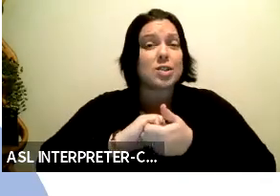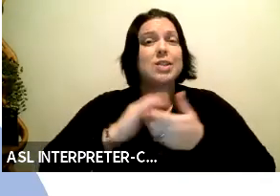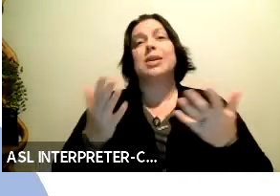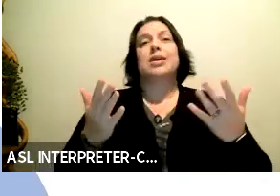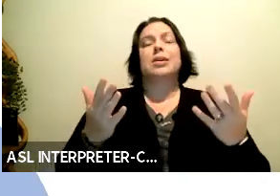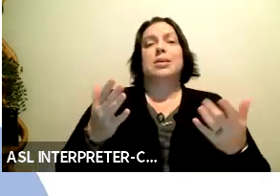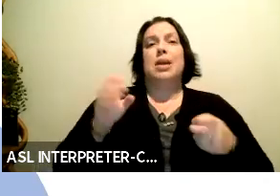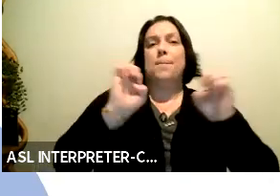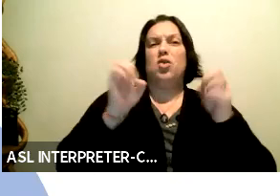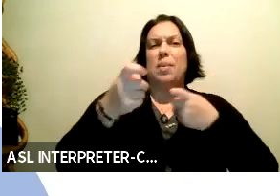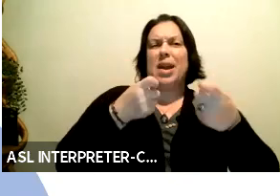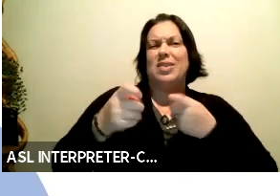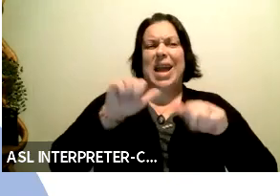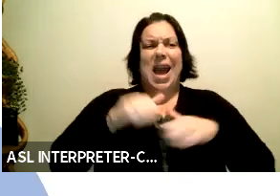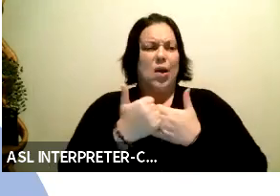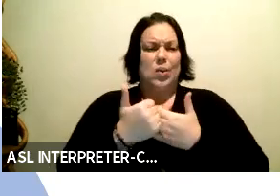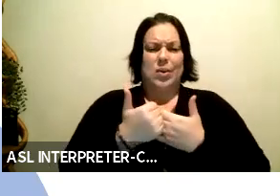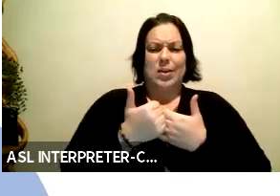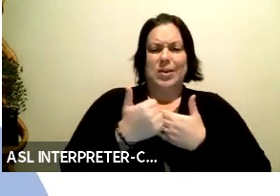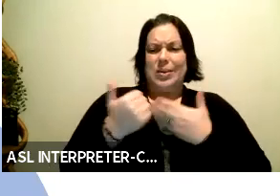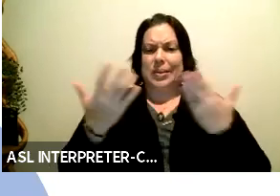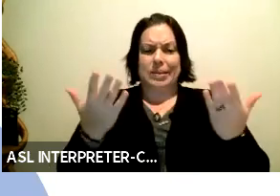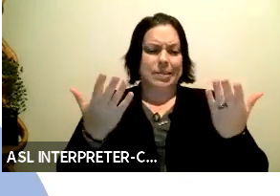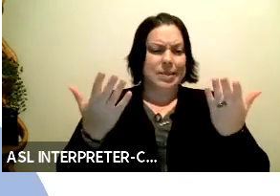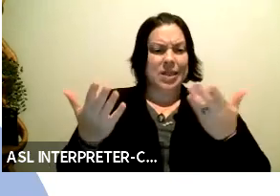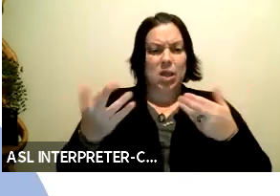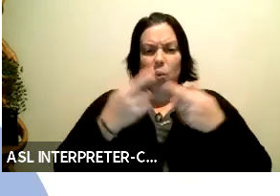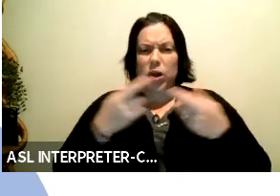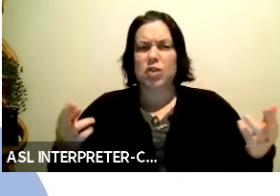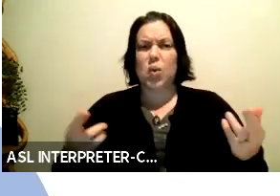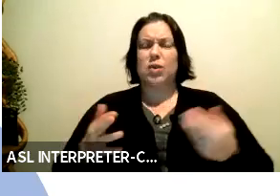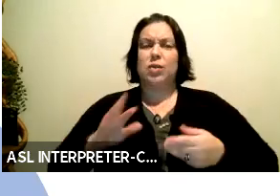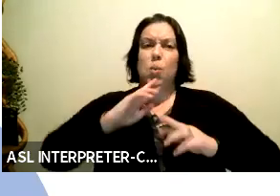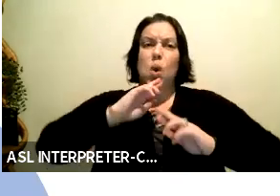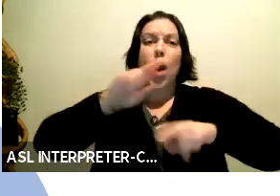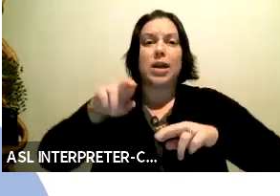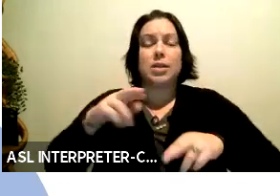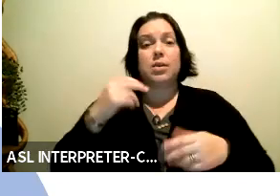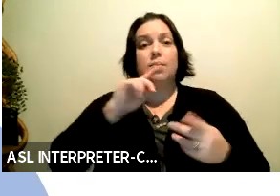how to resource requests, and make sure that we were looking for those watch outs. You know,